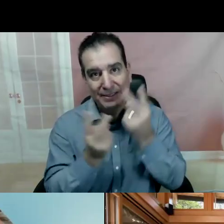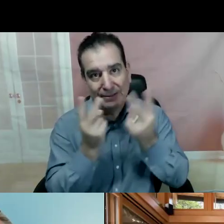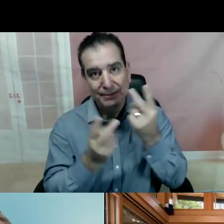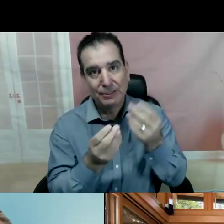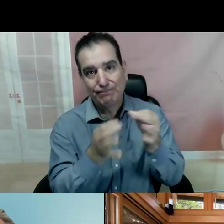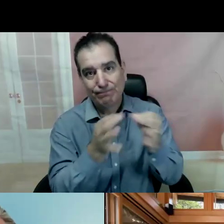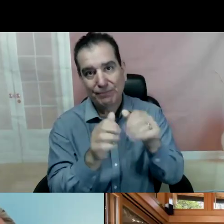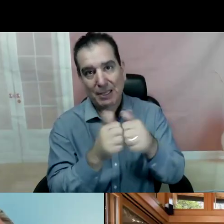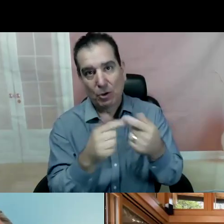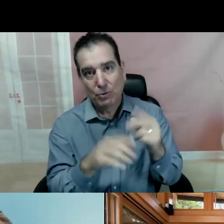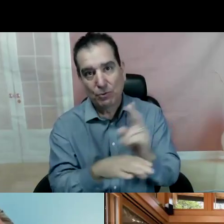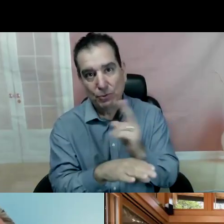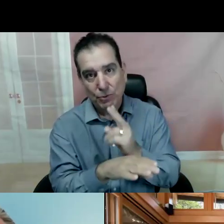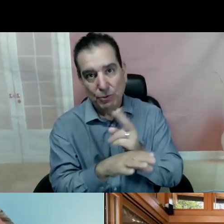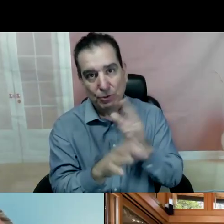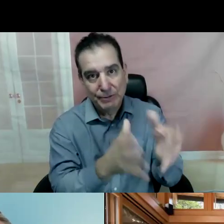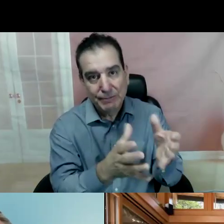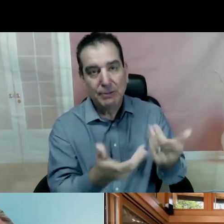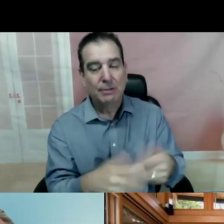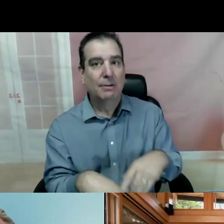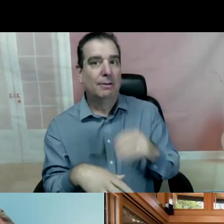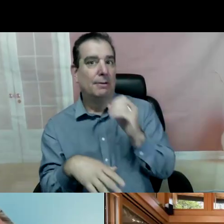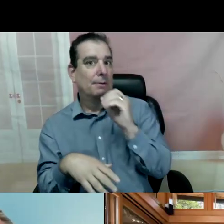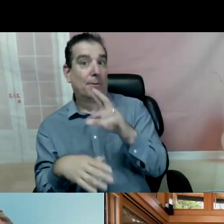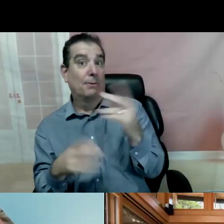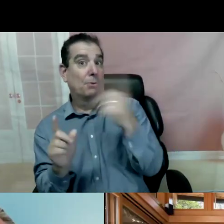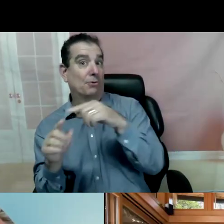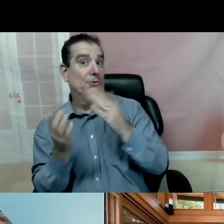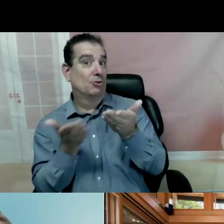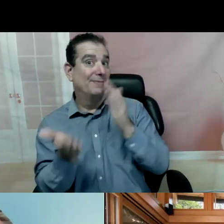we can offer. We can even go visit them at their home and sit with them while they're using their